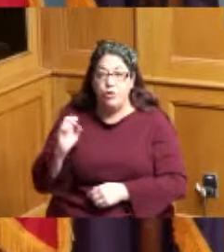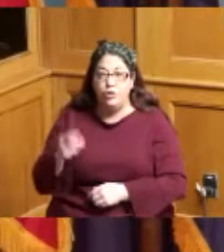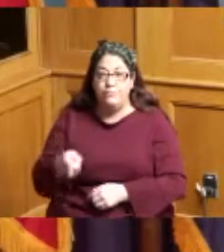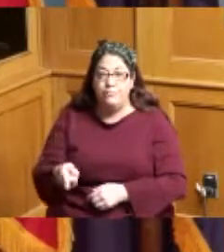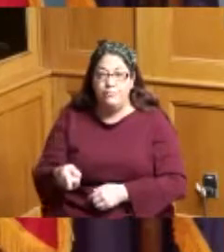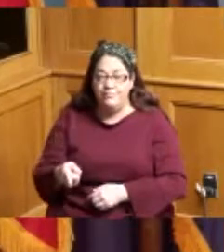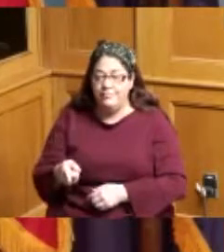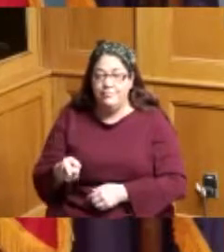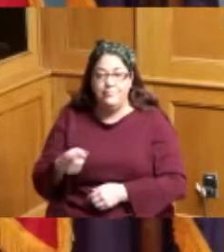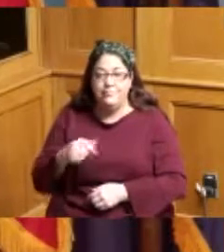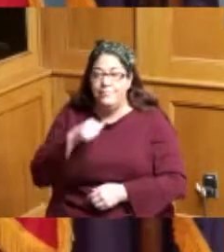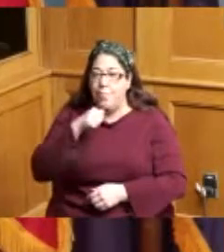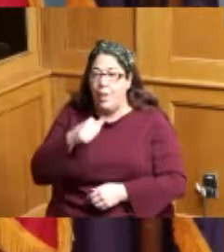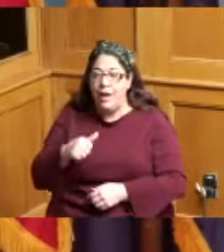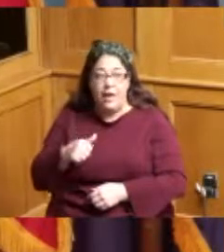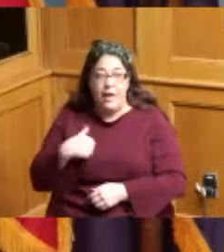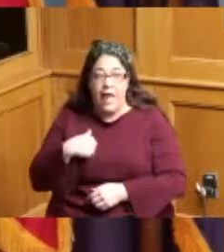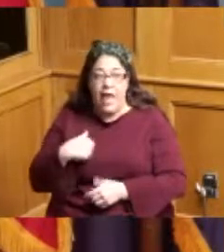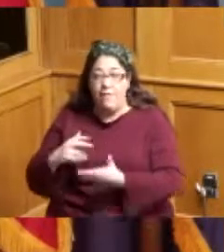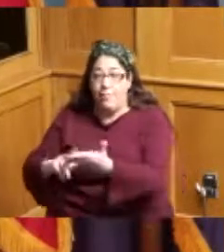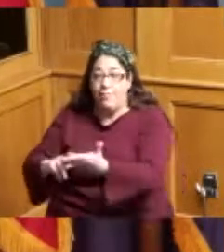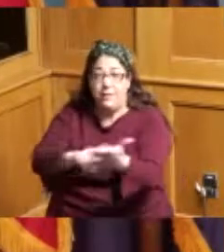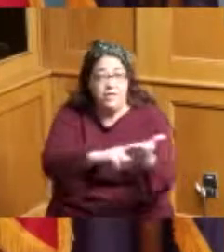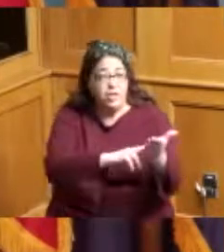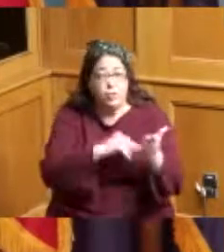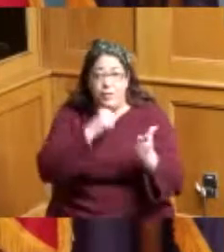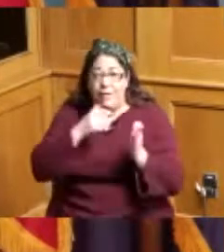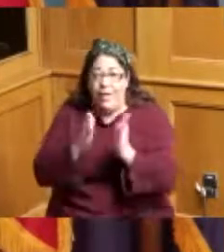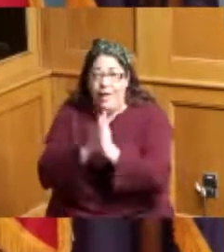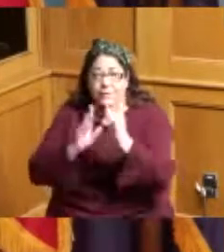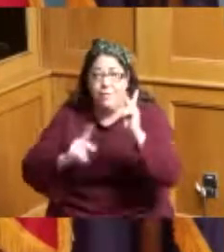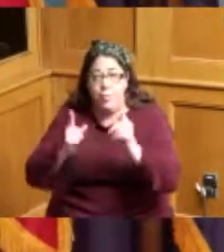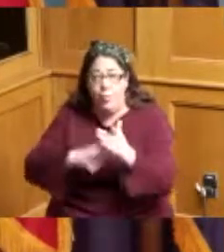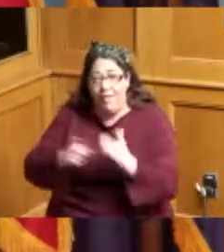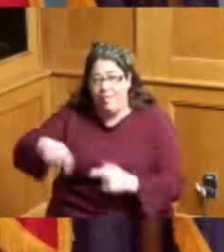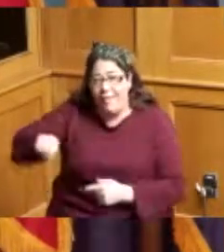we didn't weigh in and say what do the people think they don't have to send us